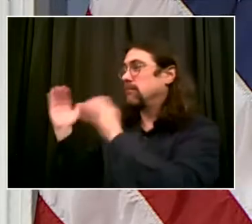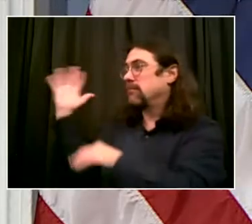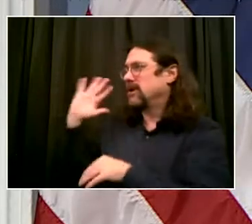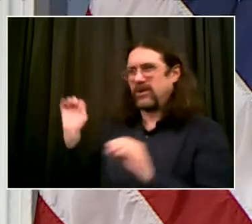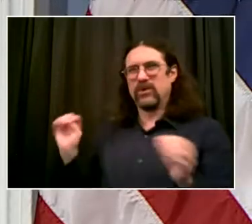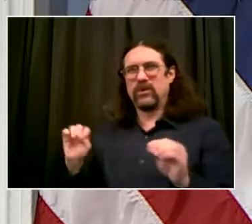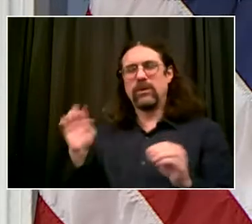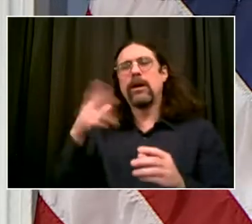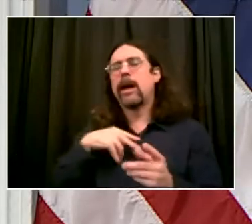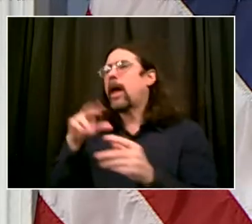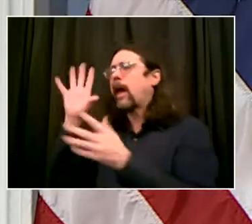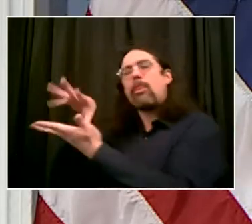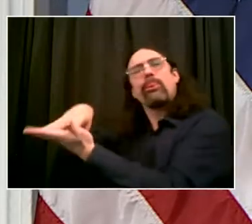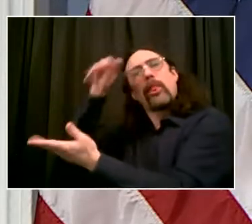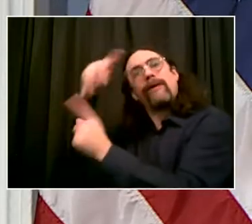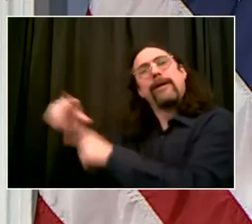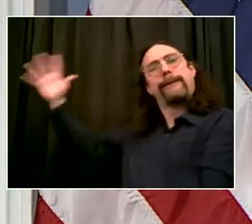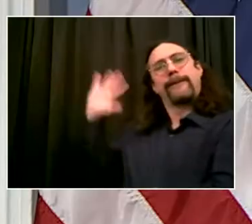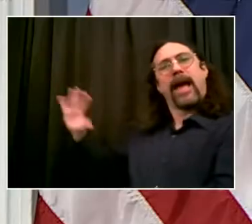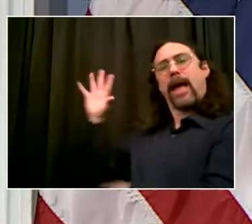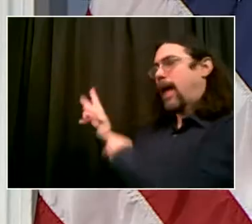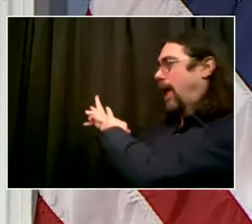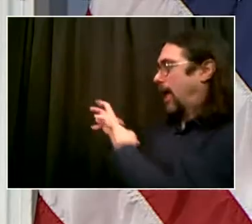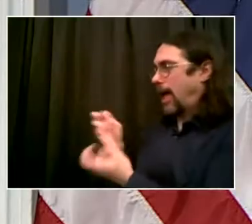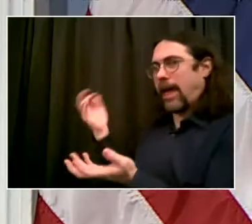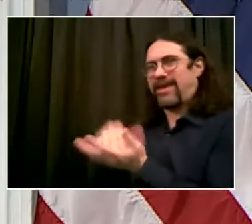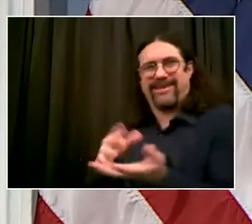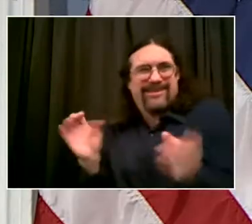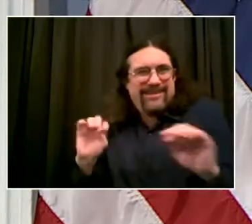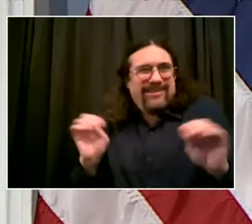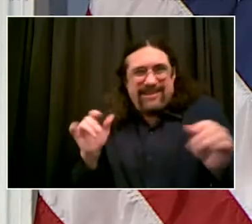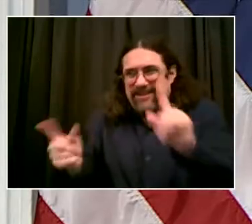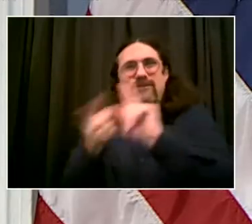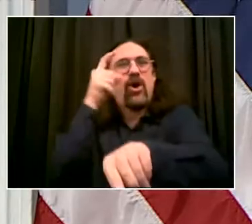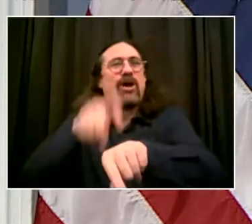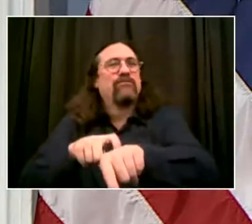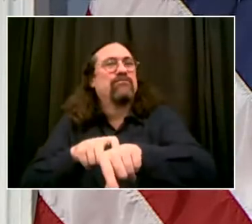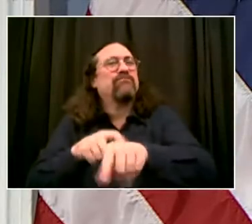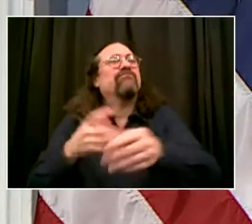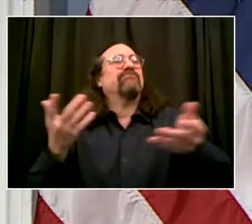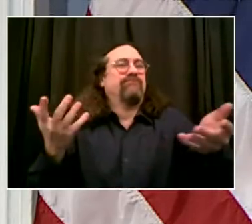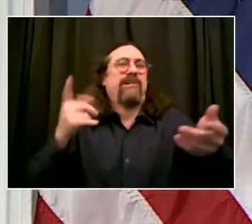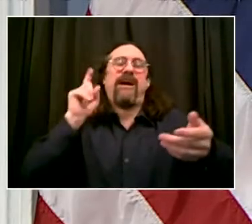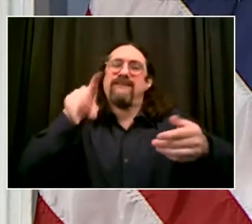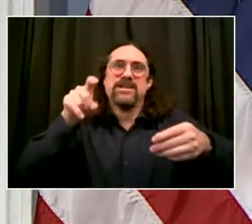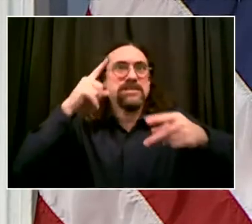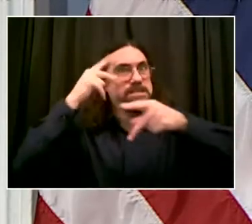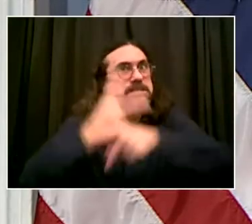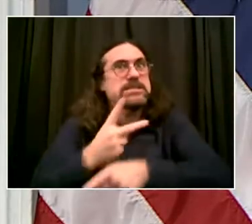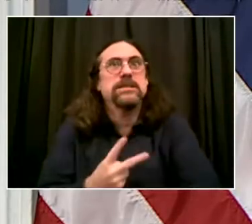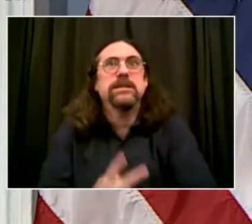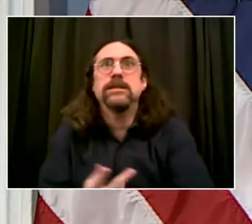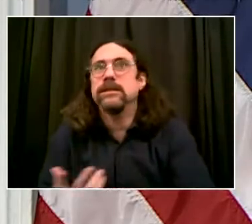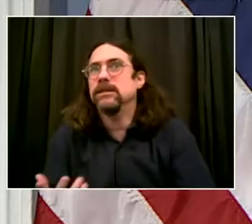EVERYWHERE AND PART OF WHY WE E ARTALKINNG ABOUT THIS NOW